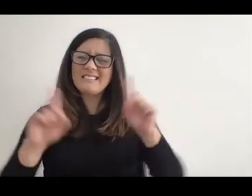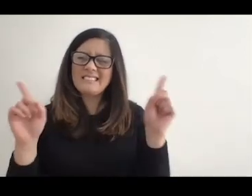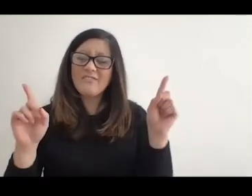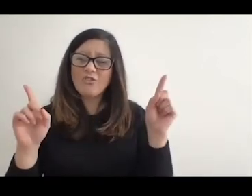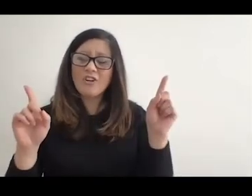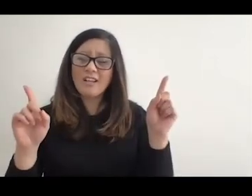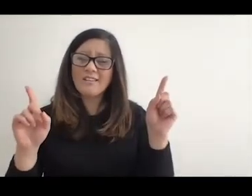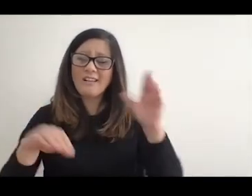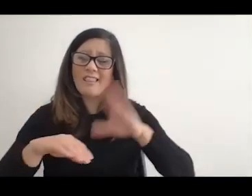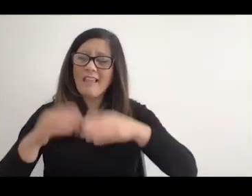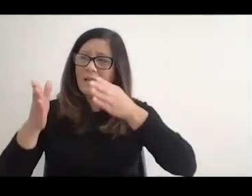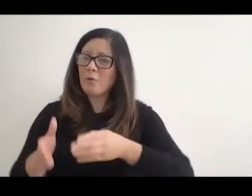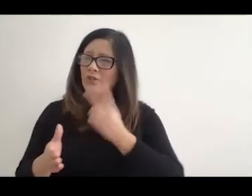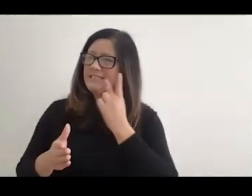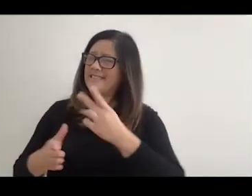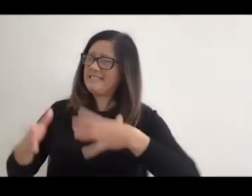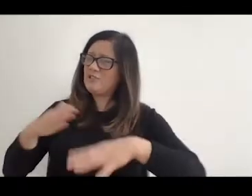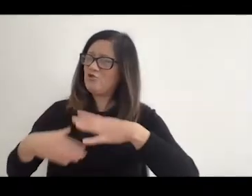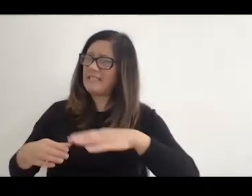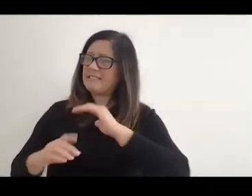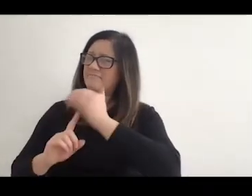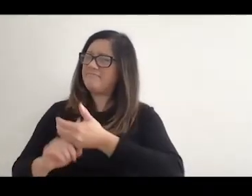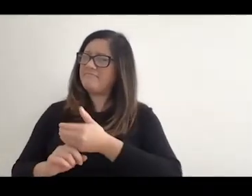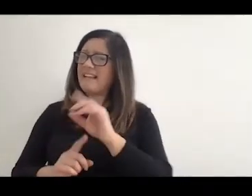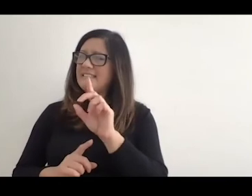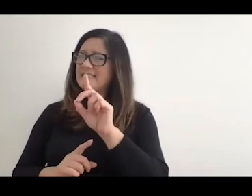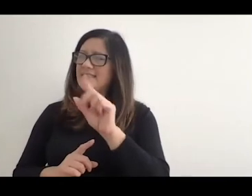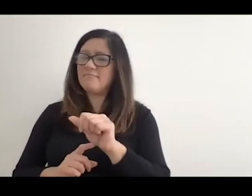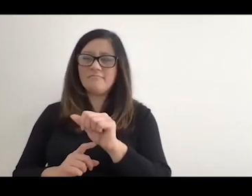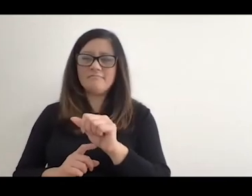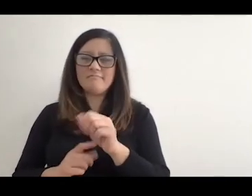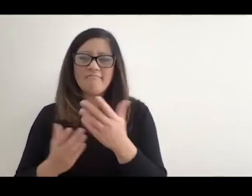is kind of being this frivolous thing. Oh, it's just fashion.